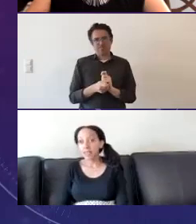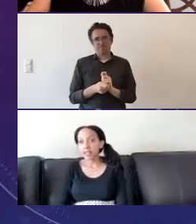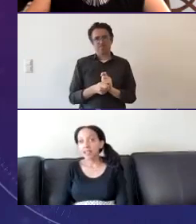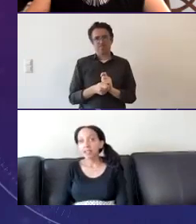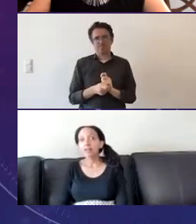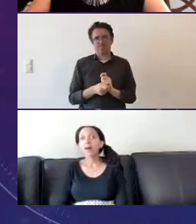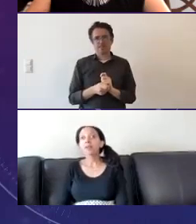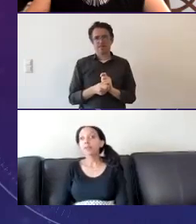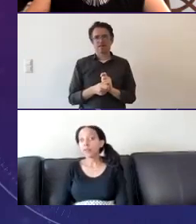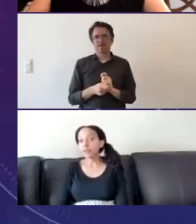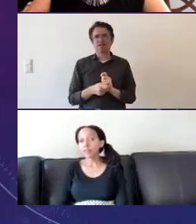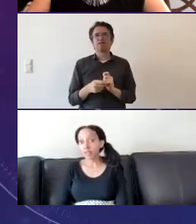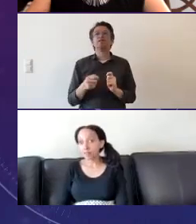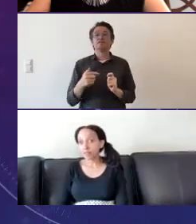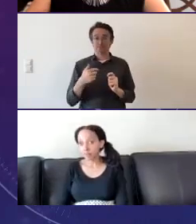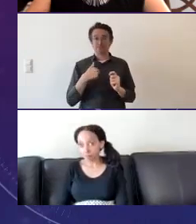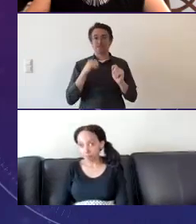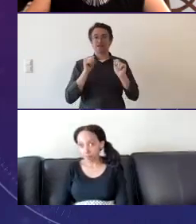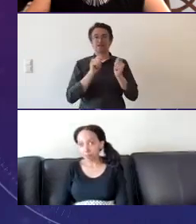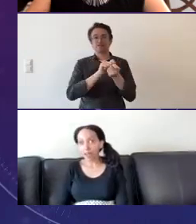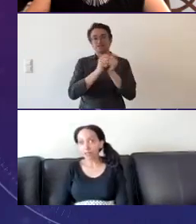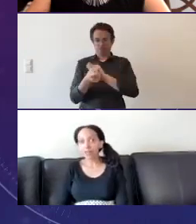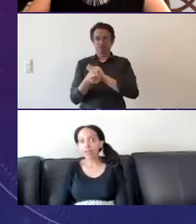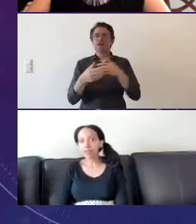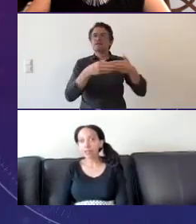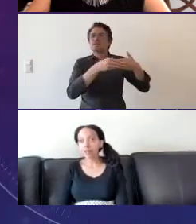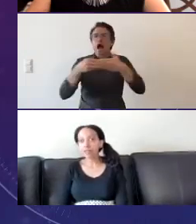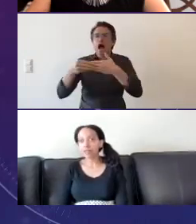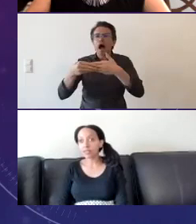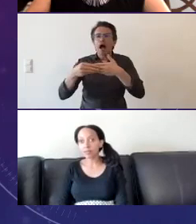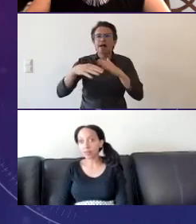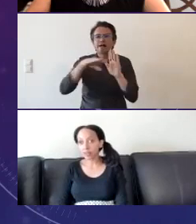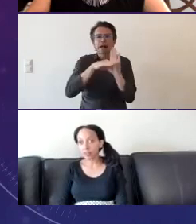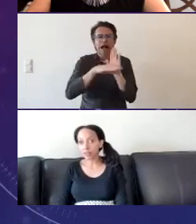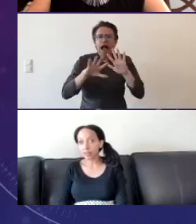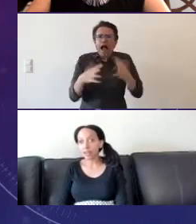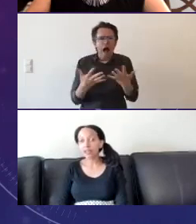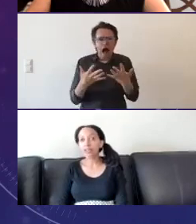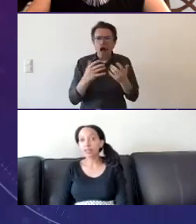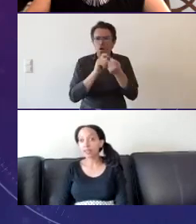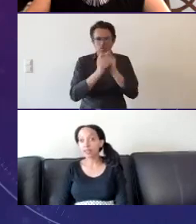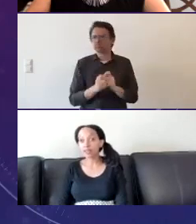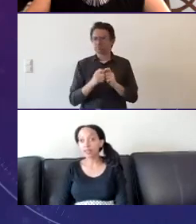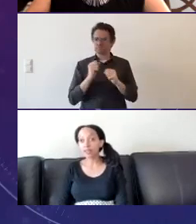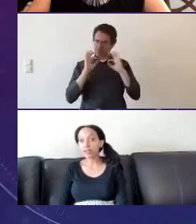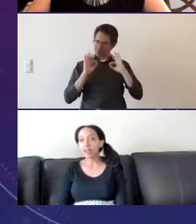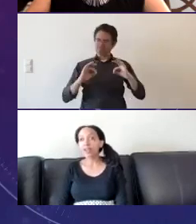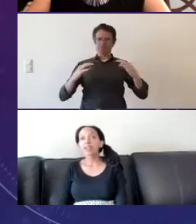by real disabled people who actually use these assistive devices is critical so